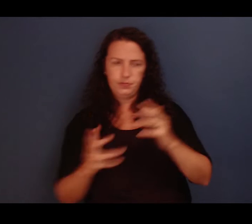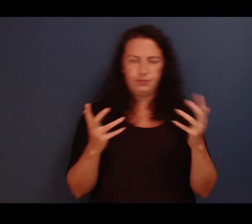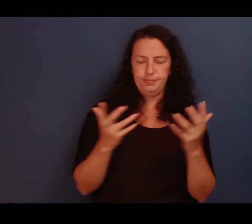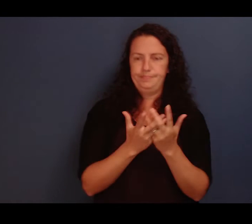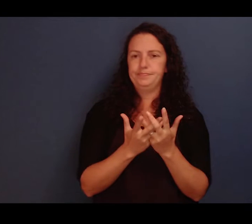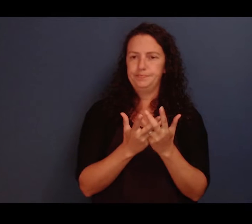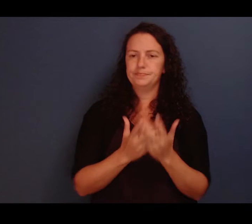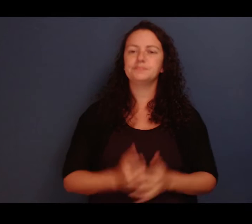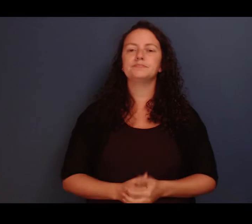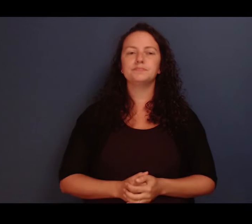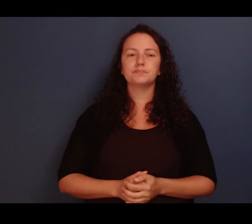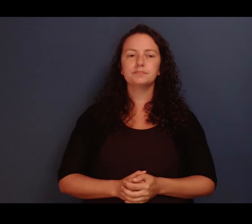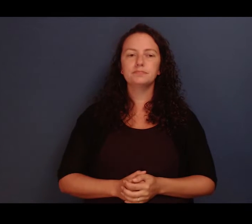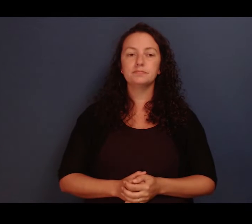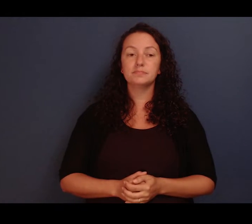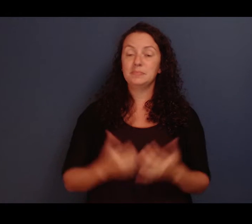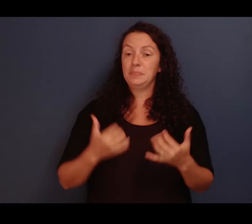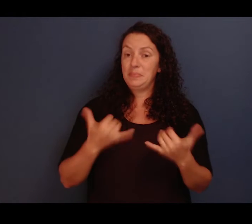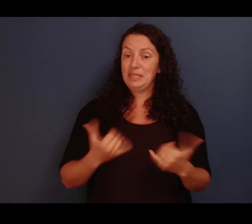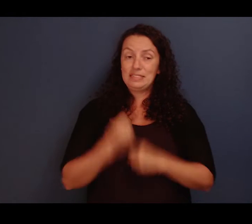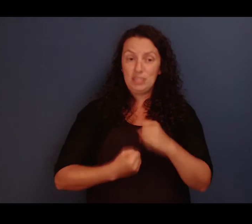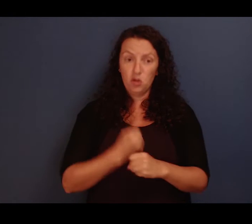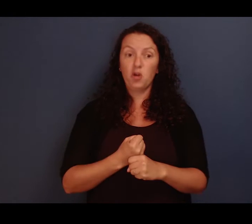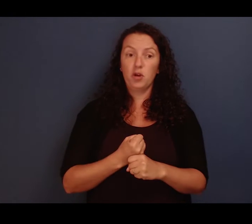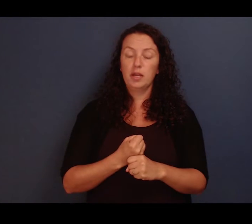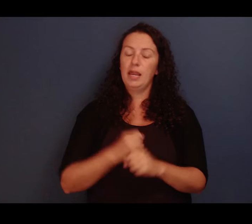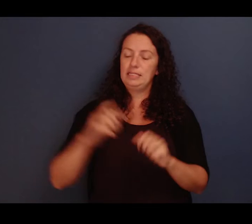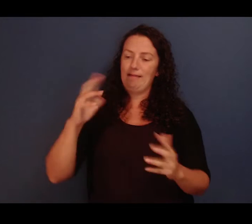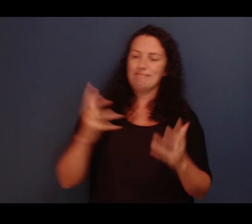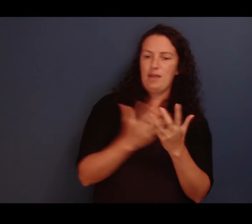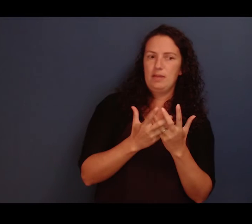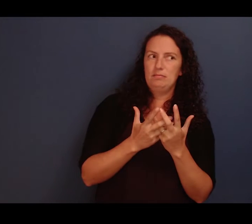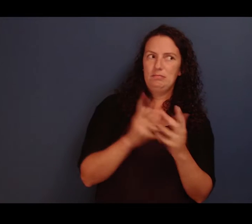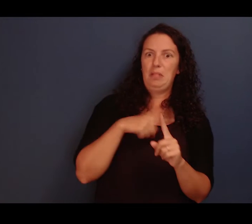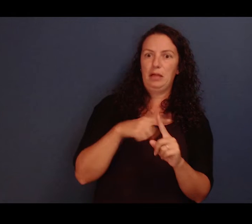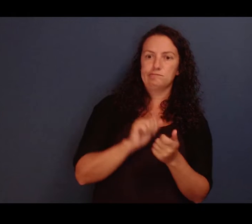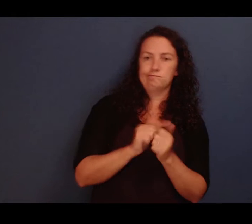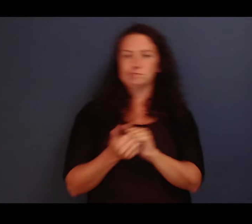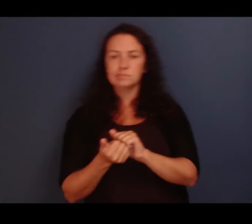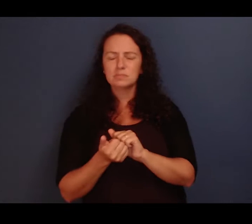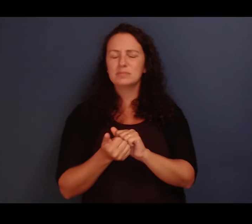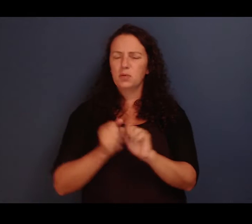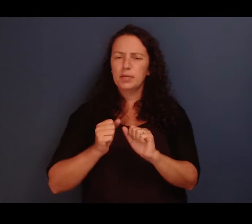Right. Alignment. While this year is one of alignment and transition, it is also a year to look out on the horizon.